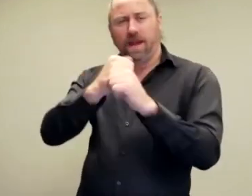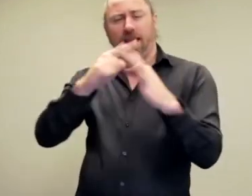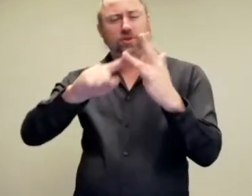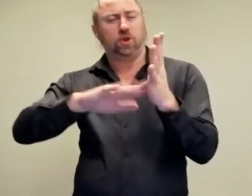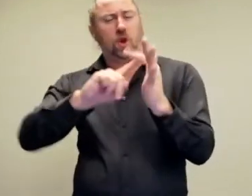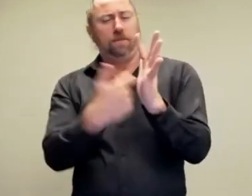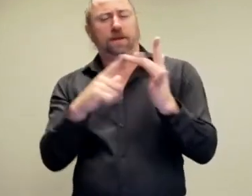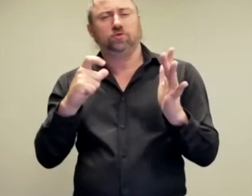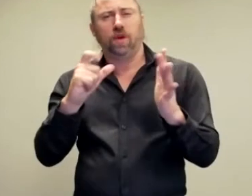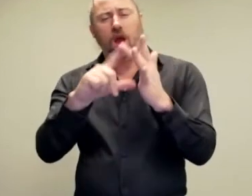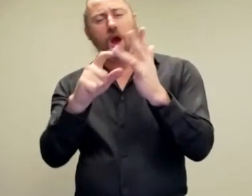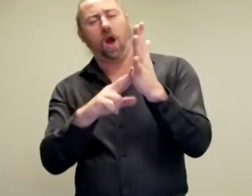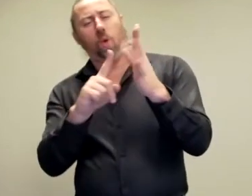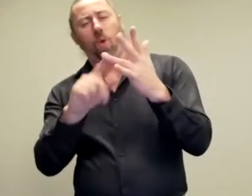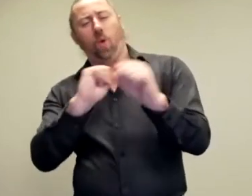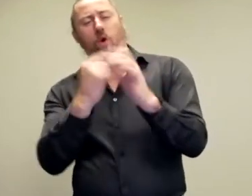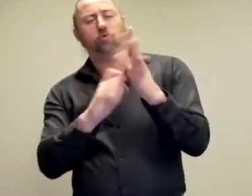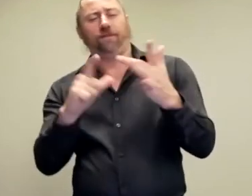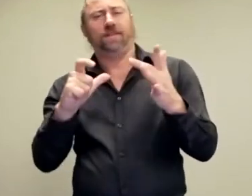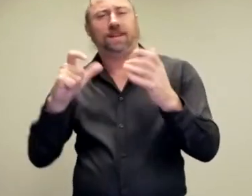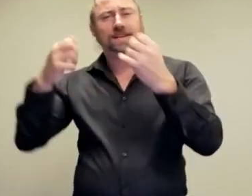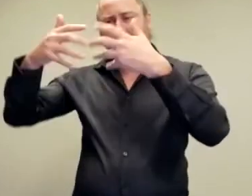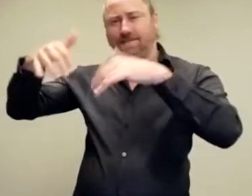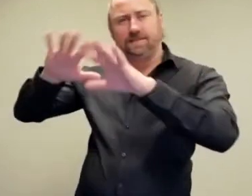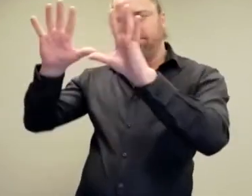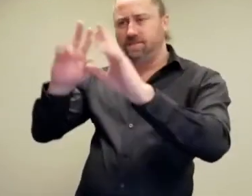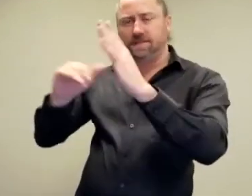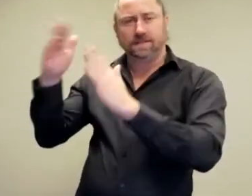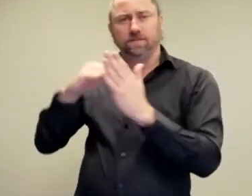iconographic system. Designs of alternating patterns